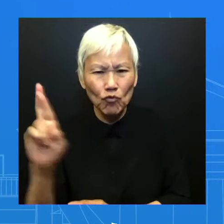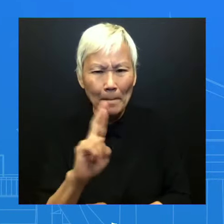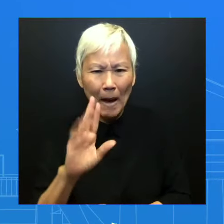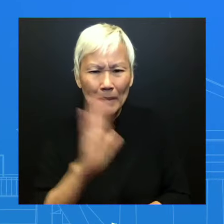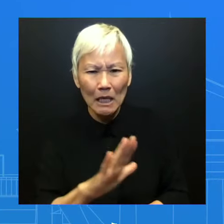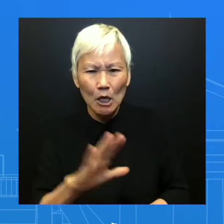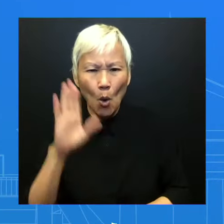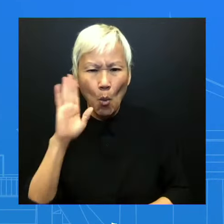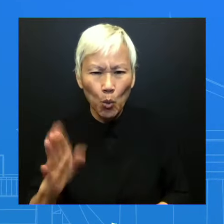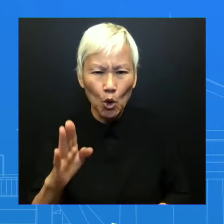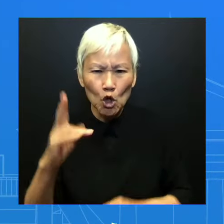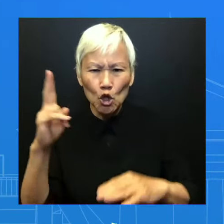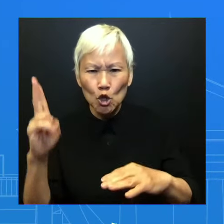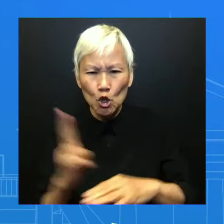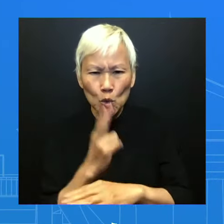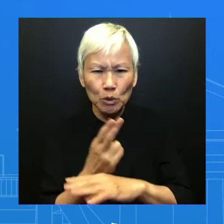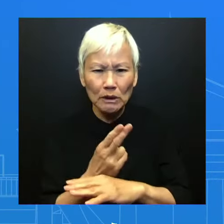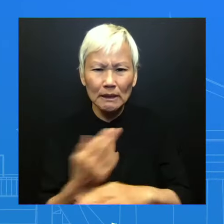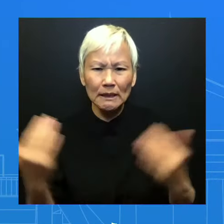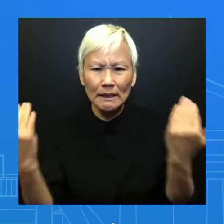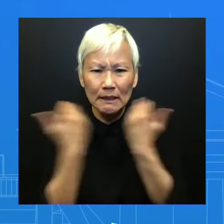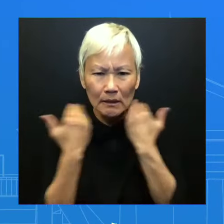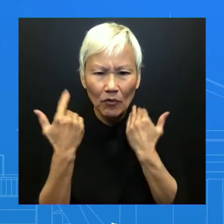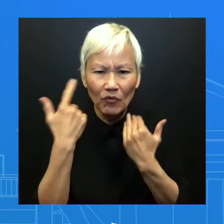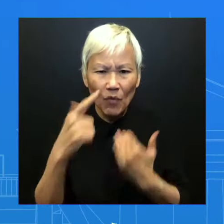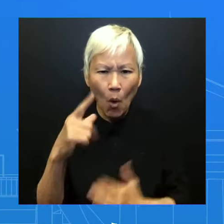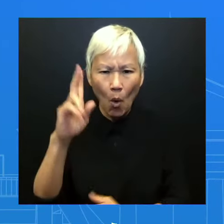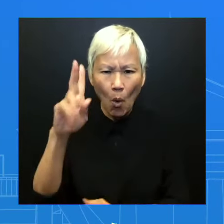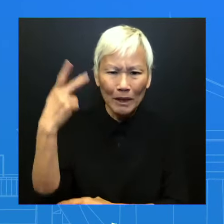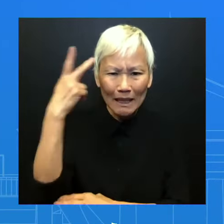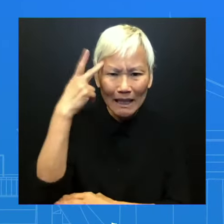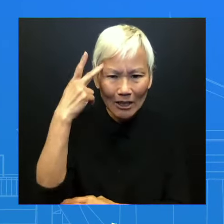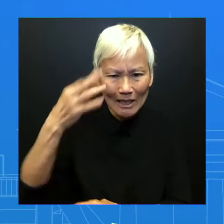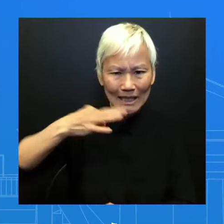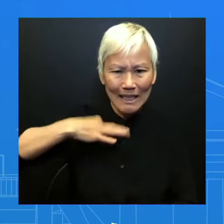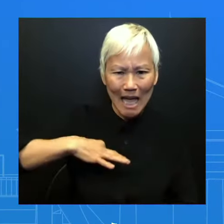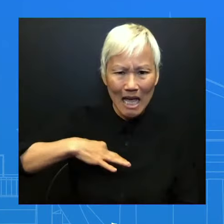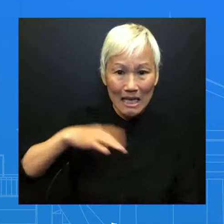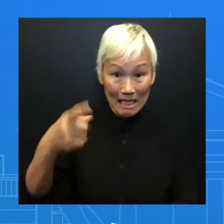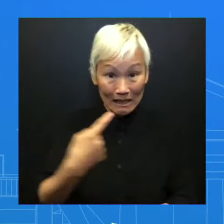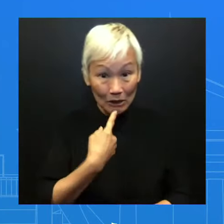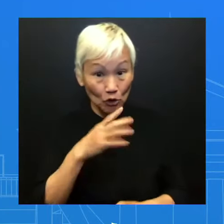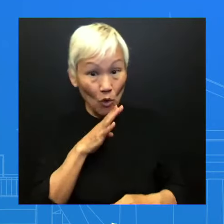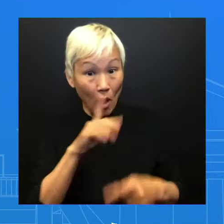Does he include Kevin McCarthy in that? Ms. Jean-Pierre: So, look, we are working in good faith